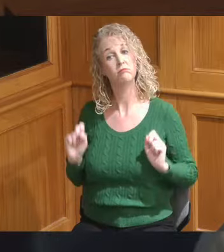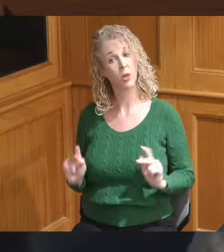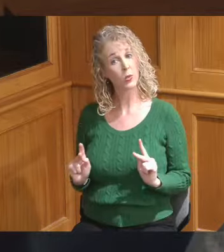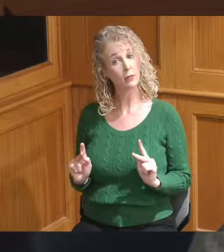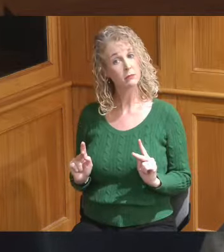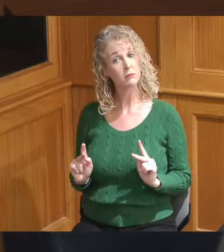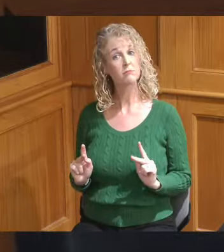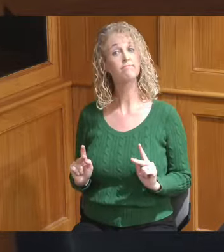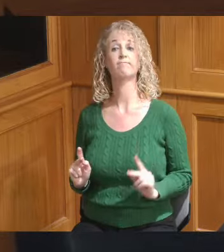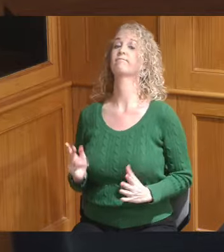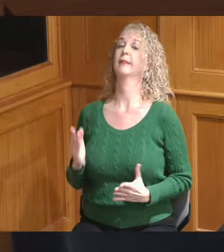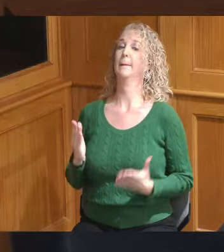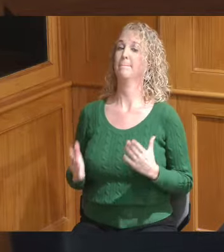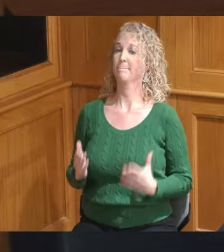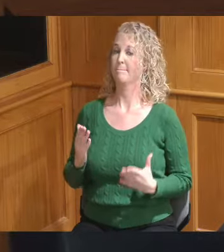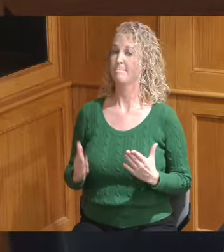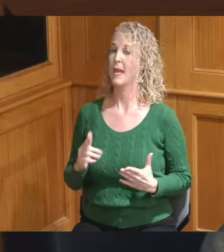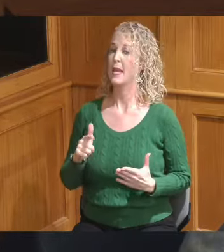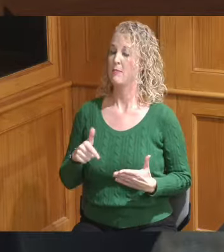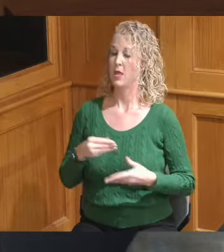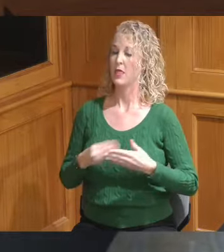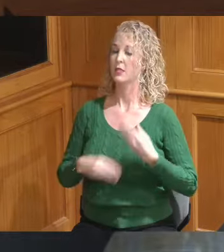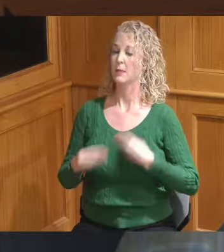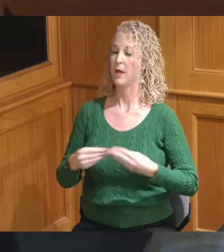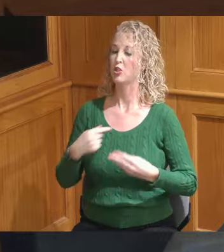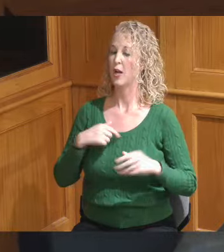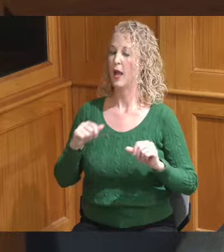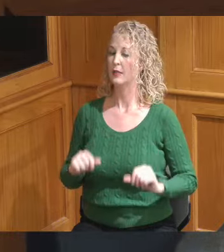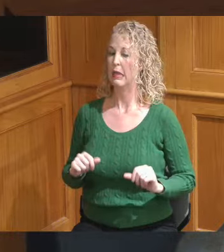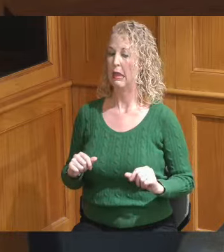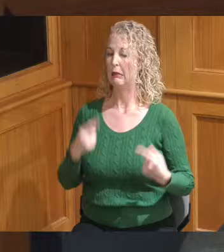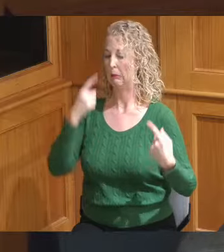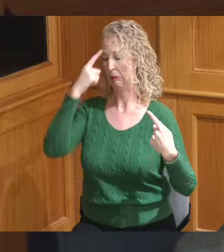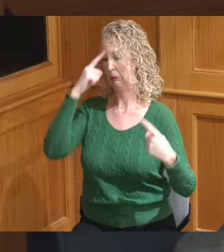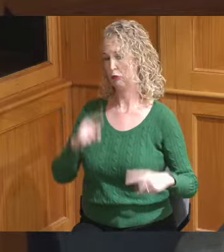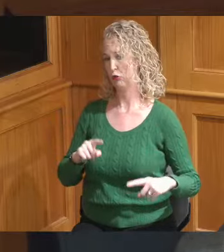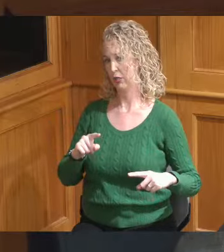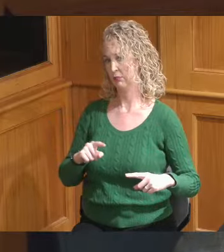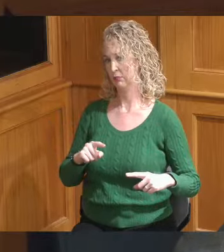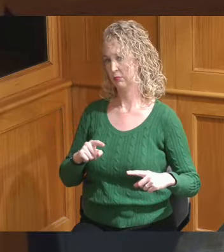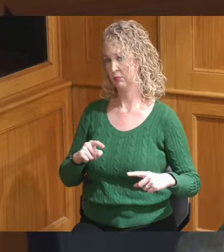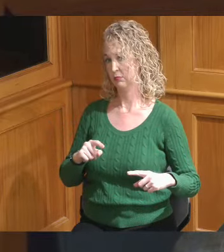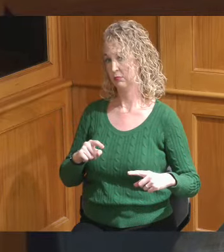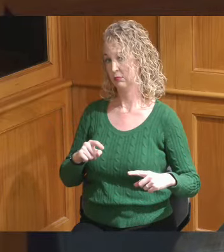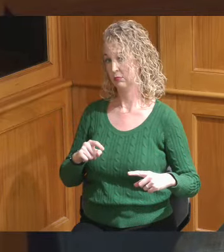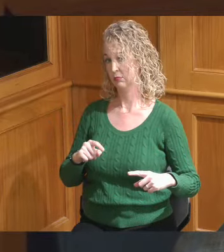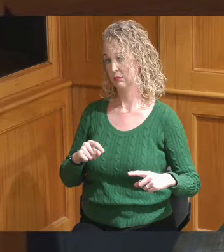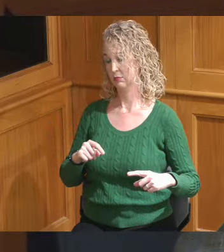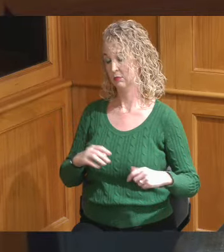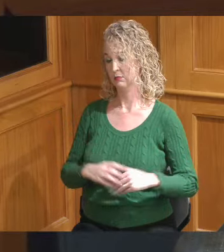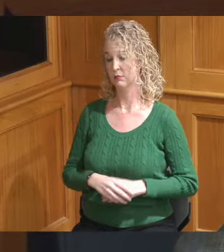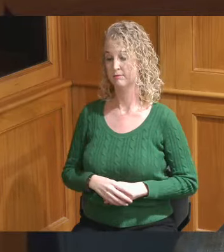maybe I can go with this budget. because with that in there it would have been a no for me because no